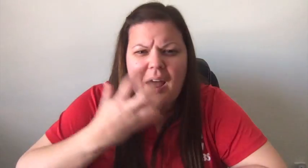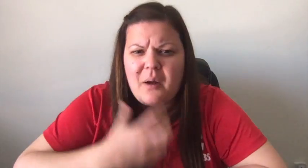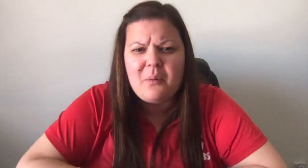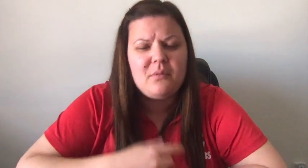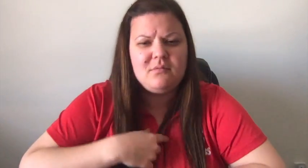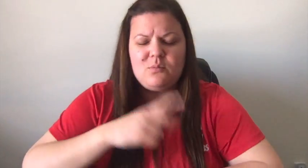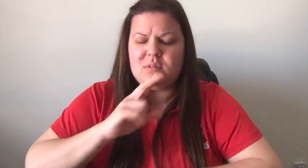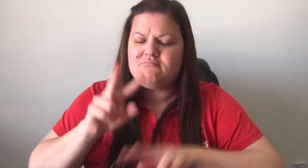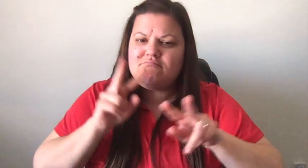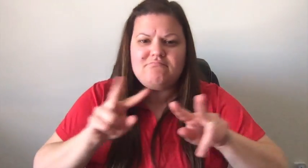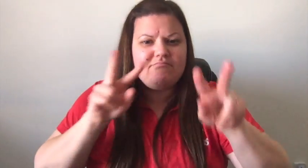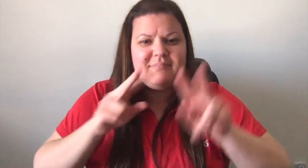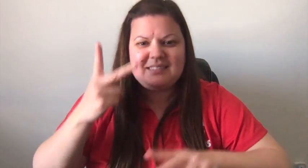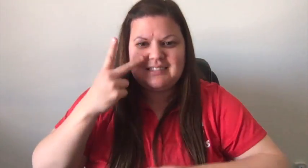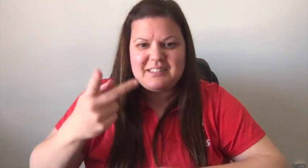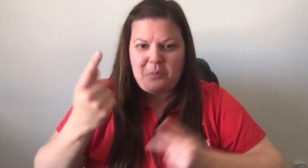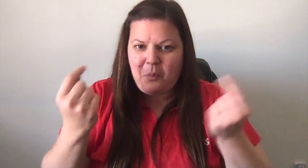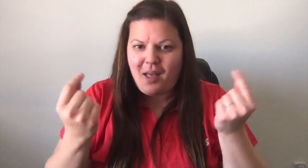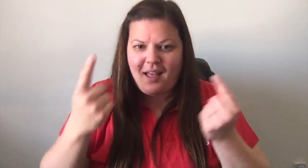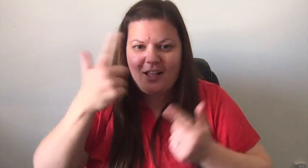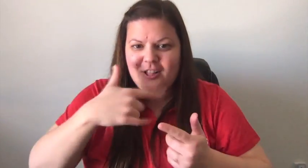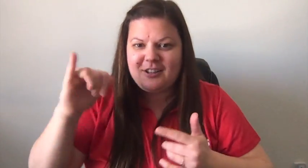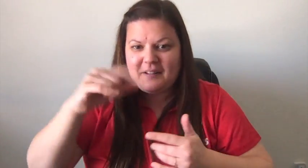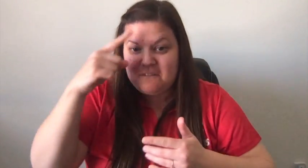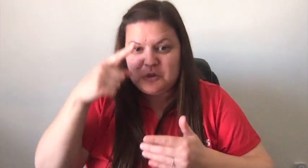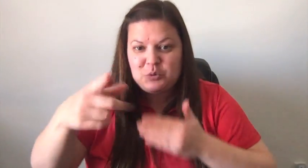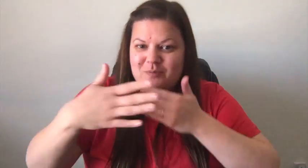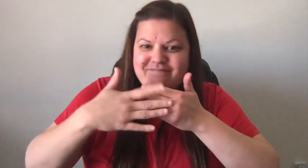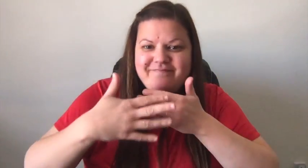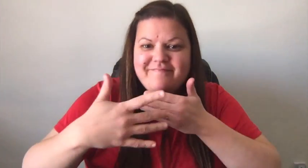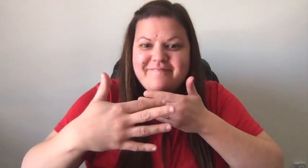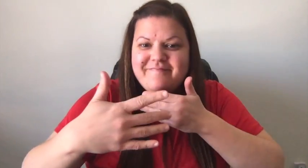already read that book. I'm just always blown away by this